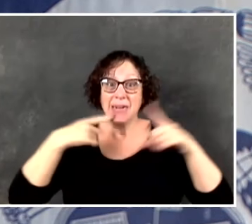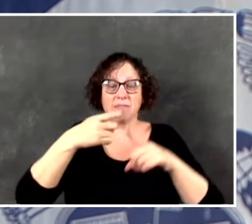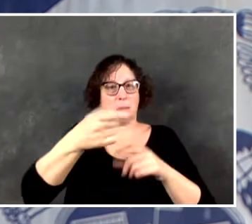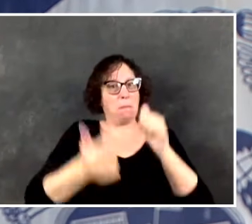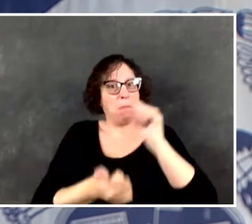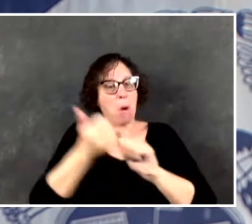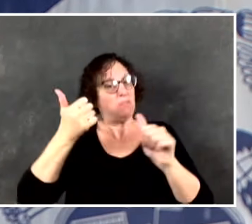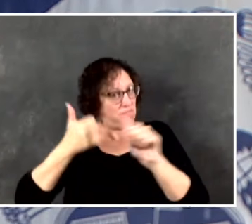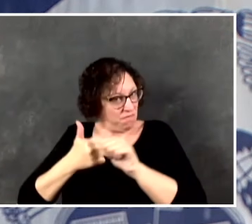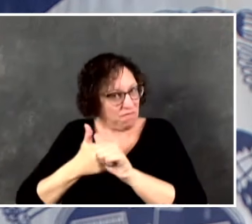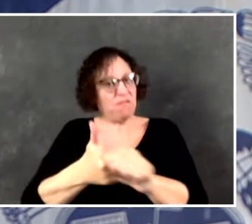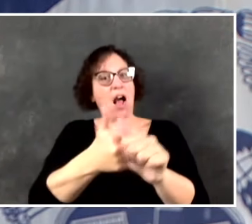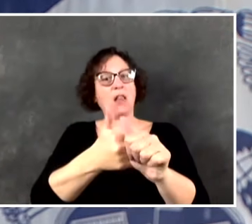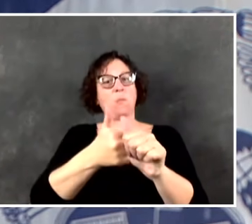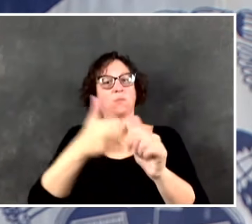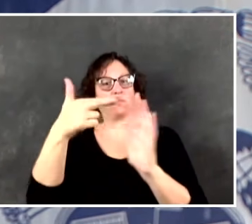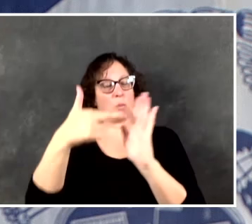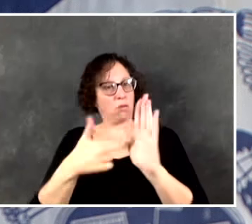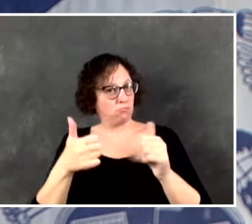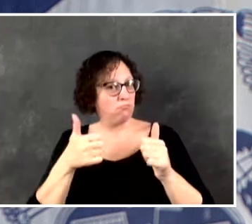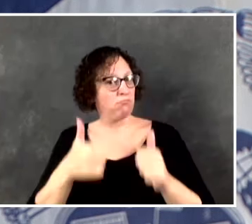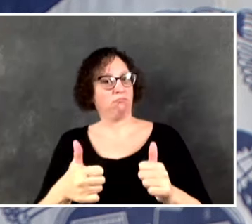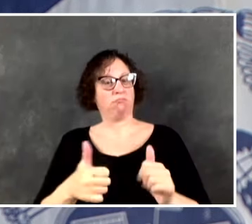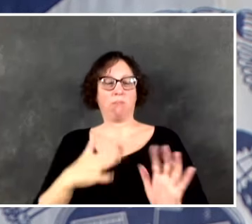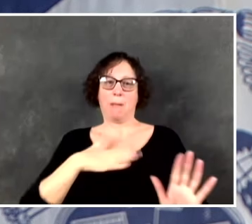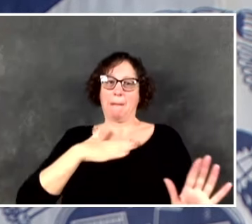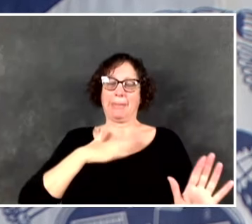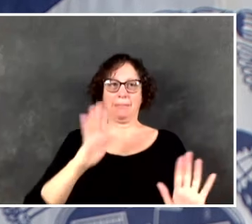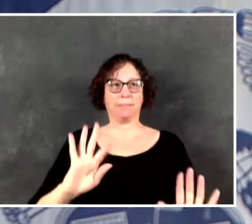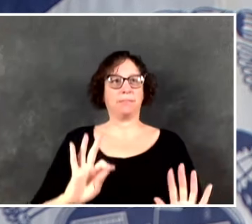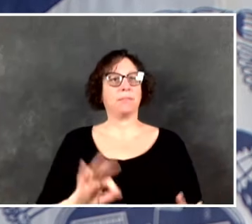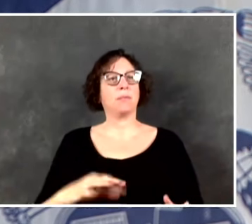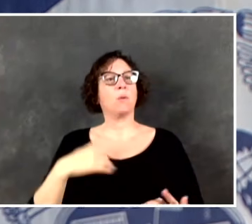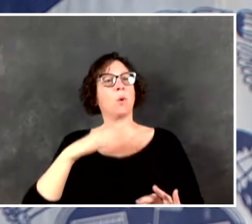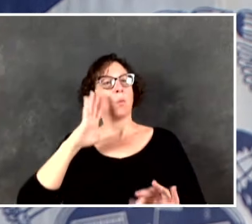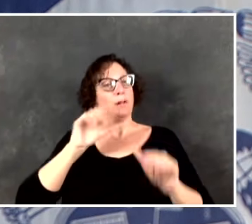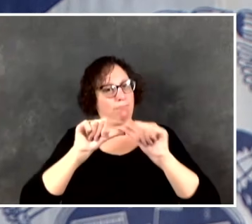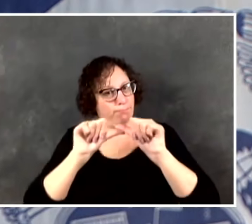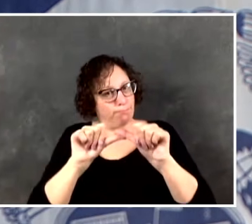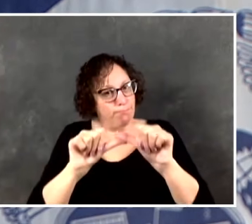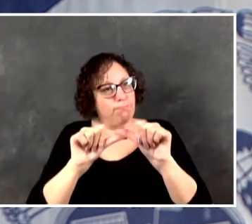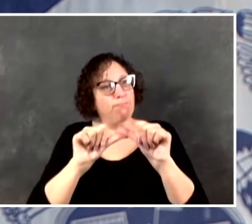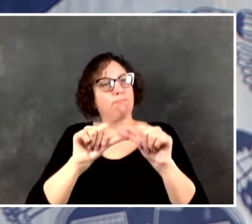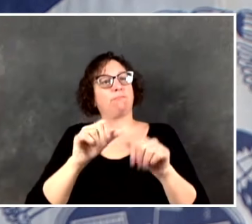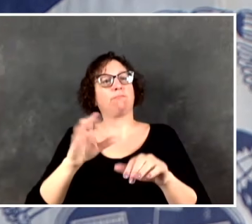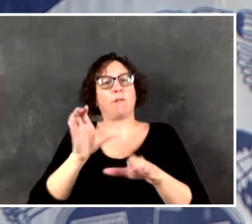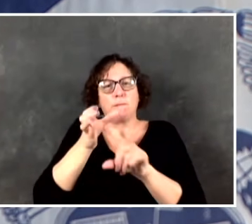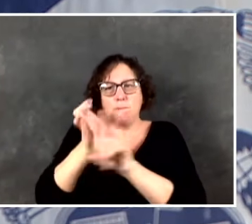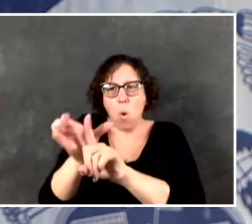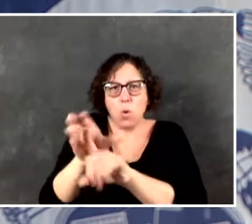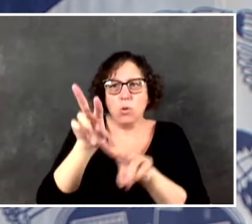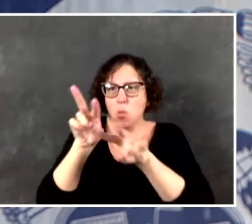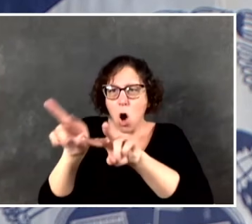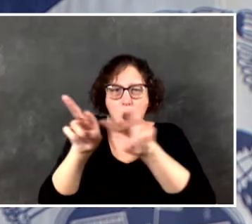THE RIGHT WAY. IT'S ABOUT ENFORCEMENT AND